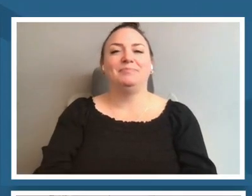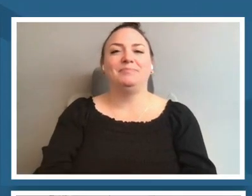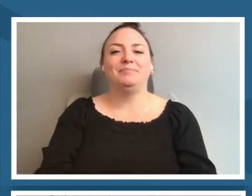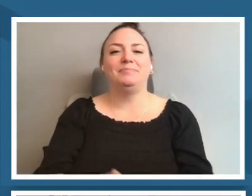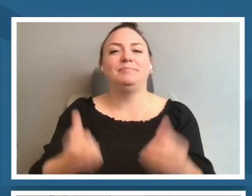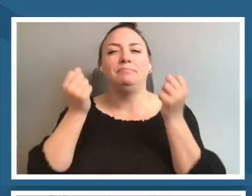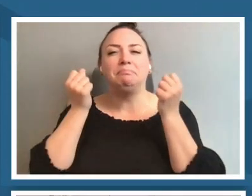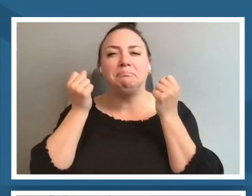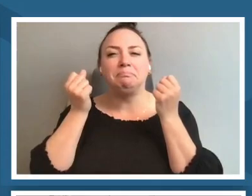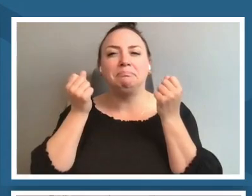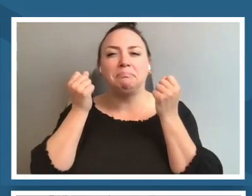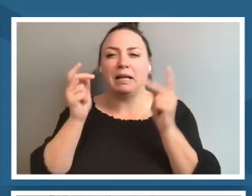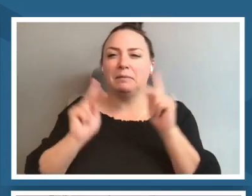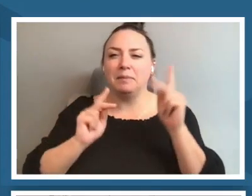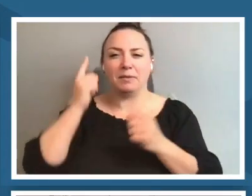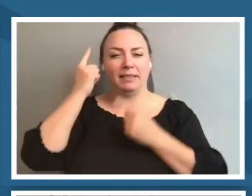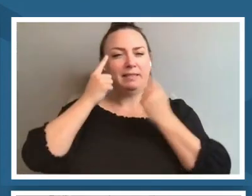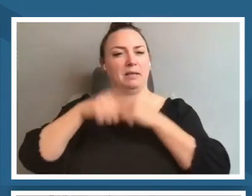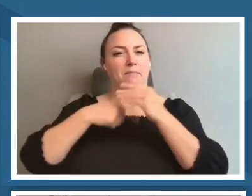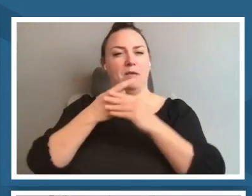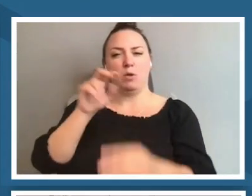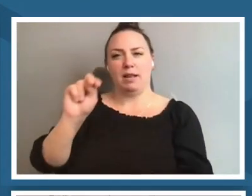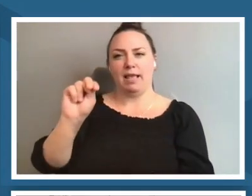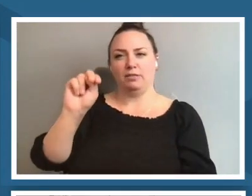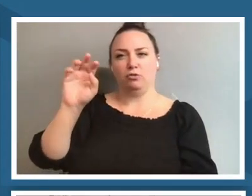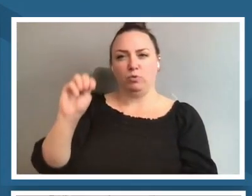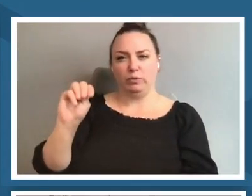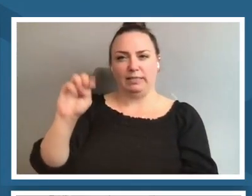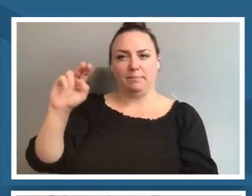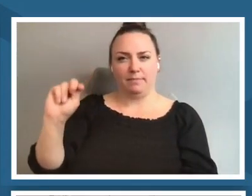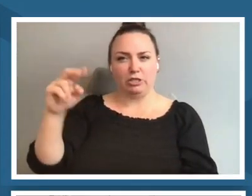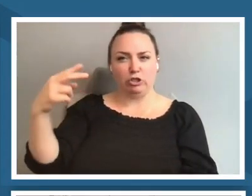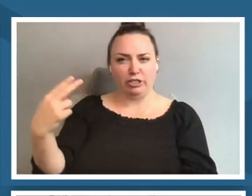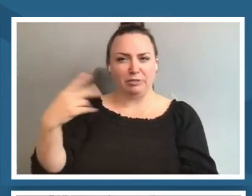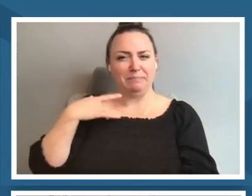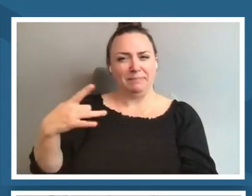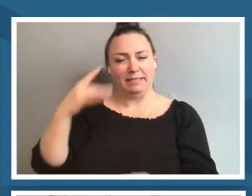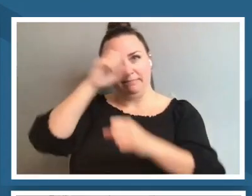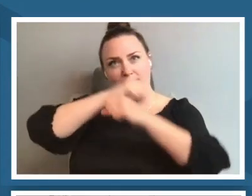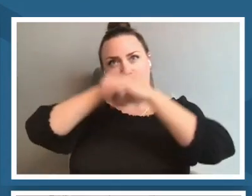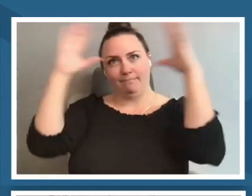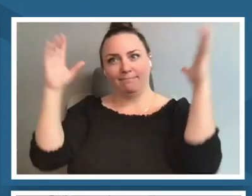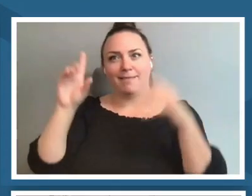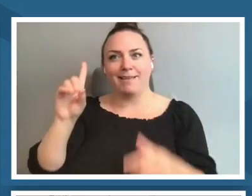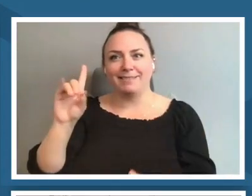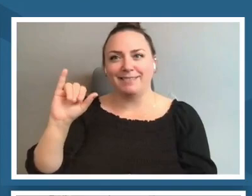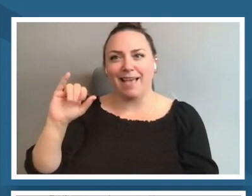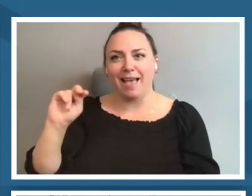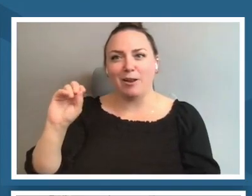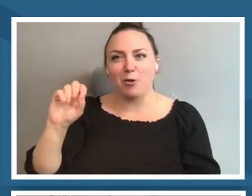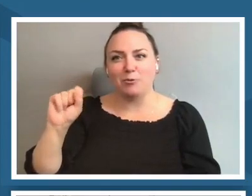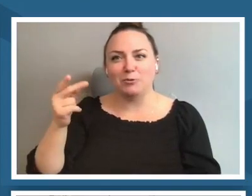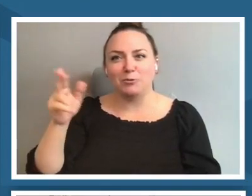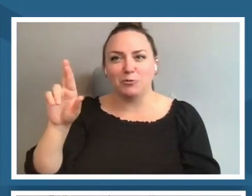the national museum of natural history they think about dinosaurs and they think about the hope diamond but they